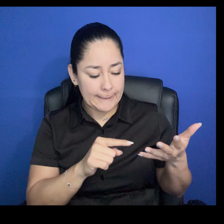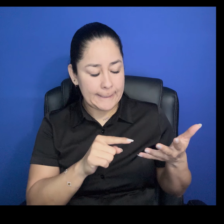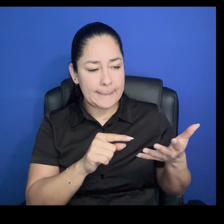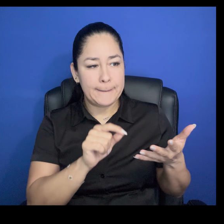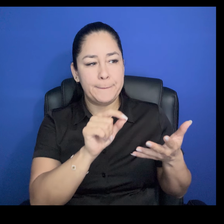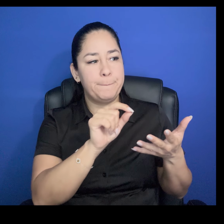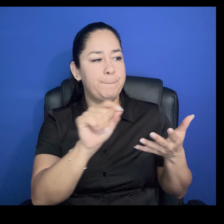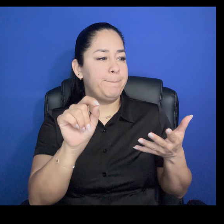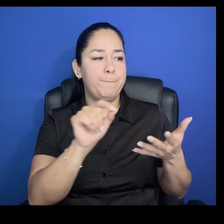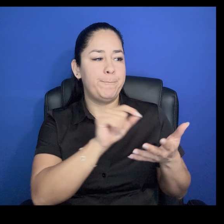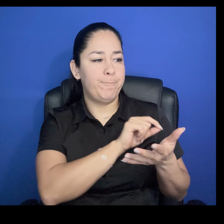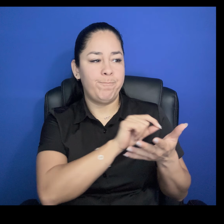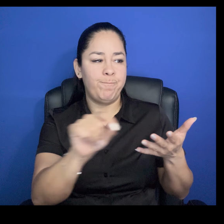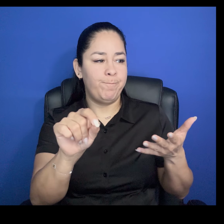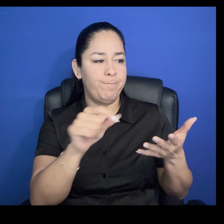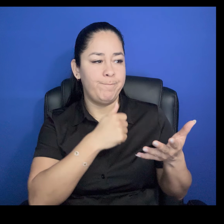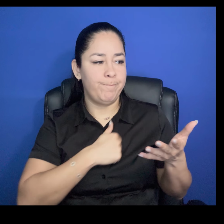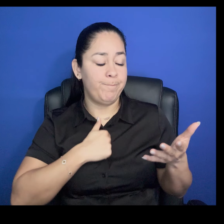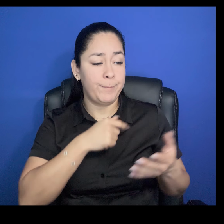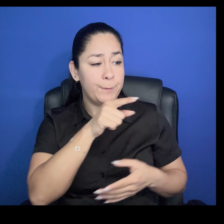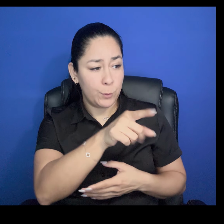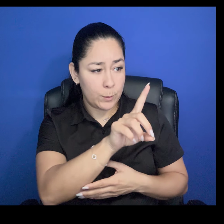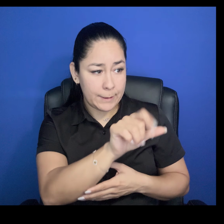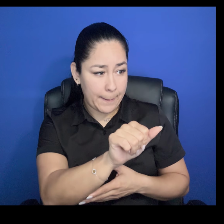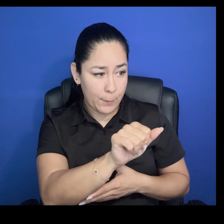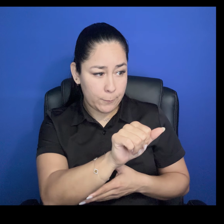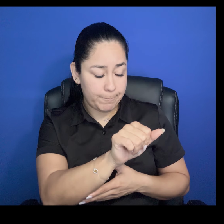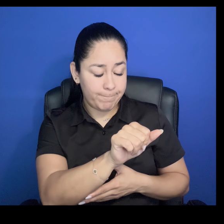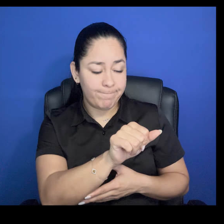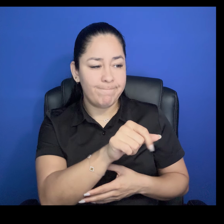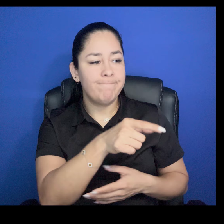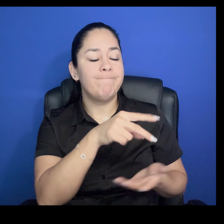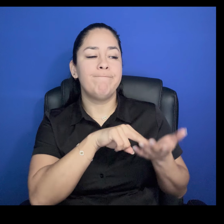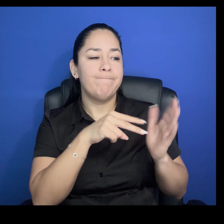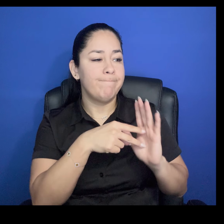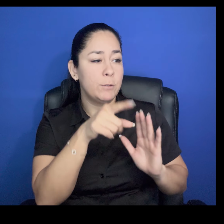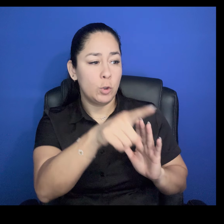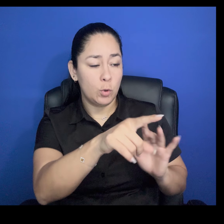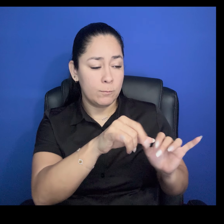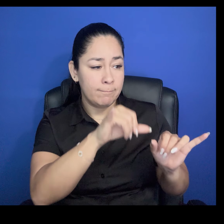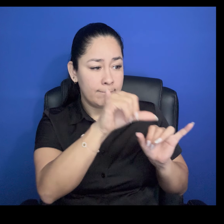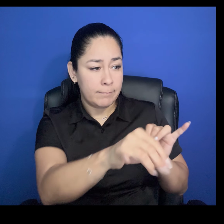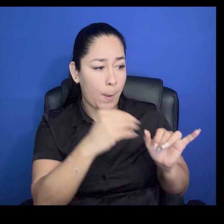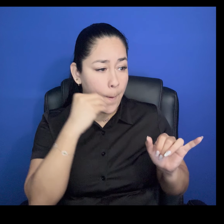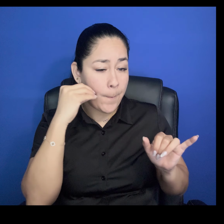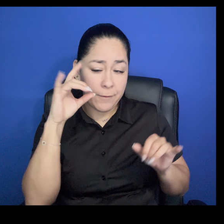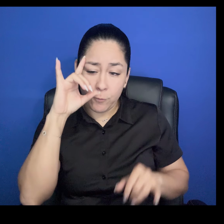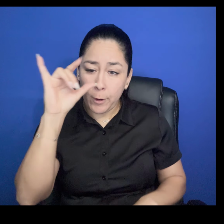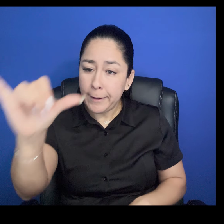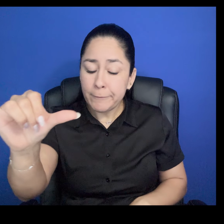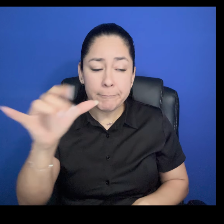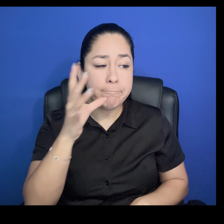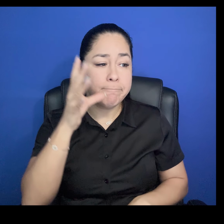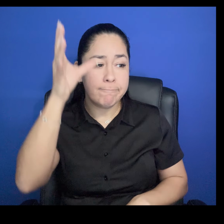but it's just automatically, "Oh, you're disabled. So you're going to live at home forever. Like, you know, your parents are going to take care of you forever."